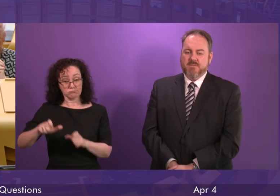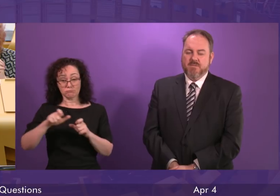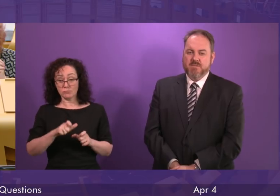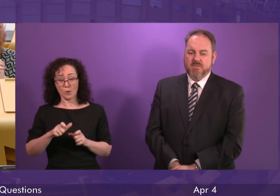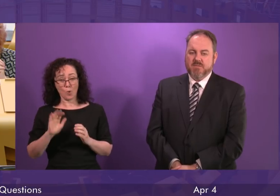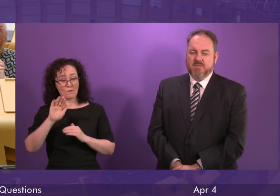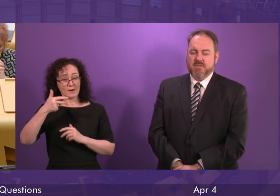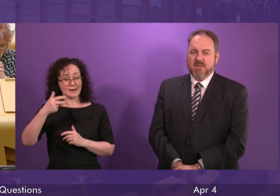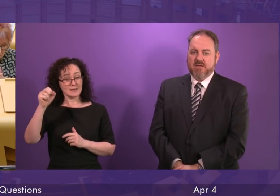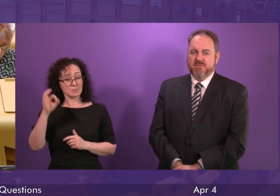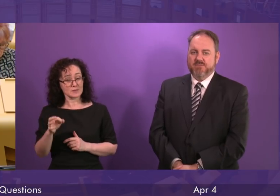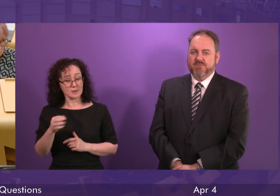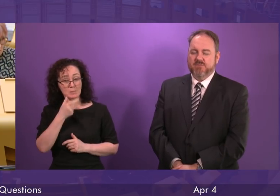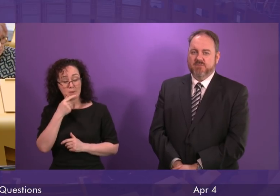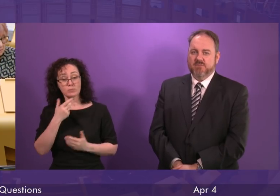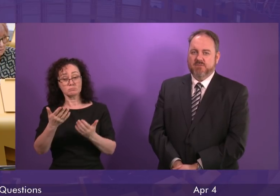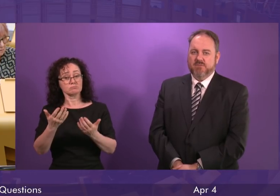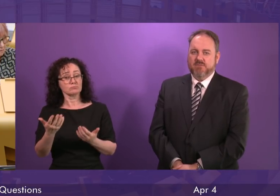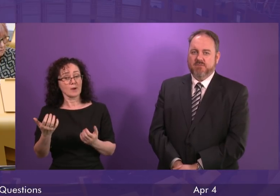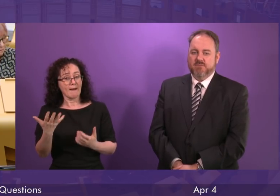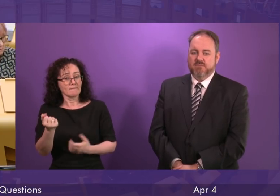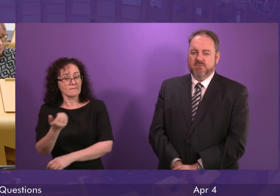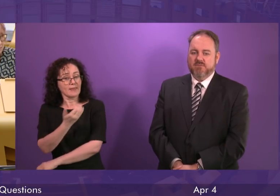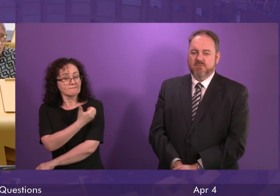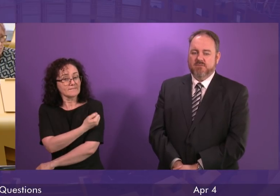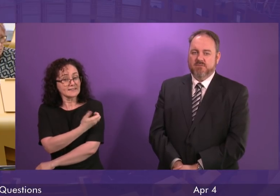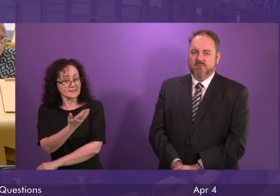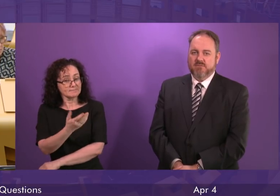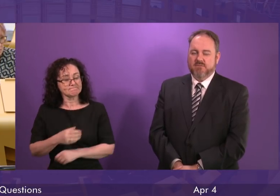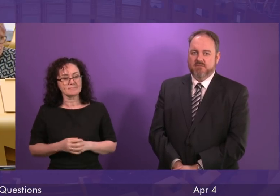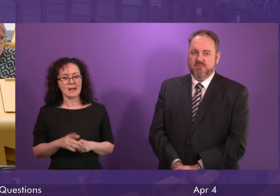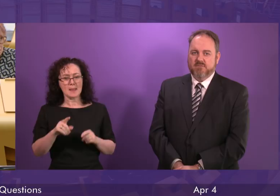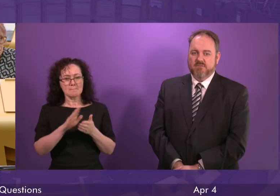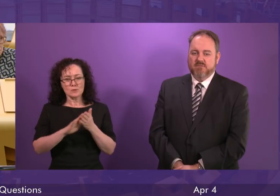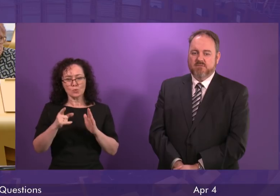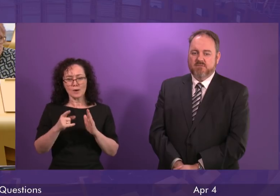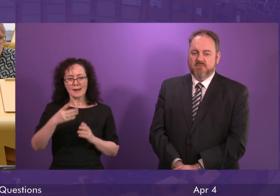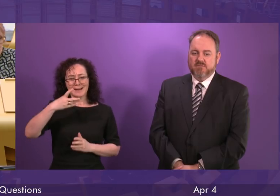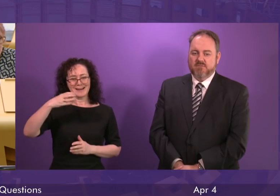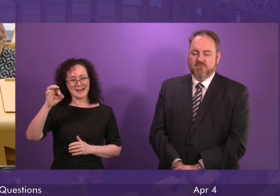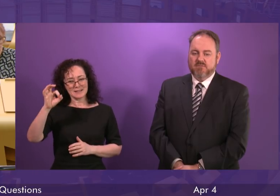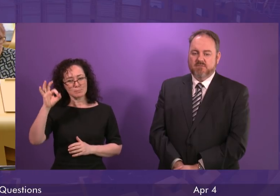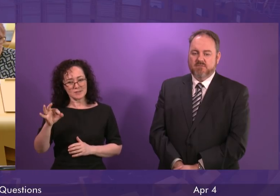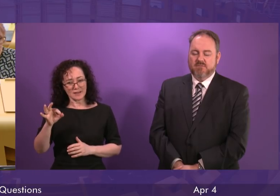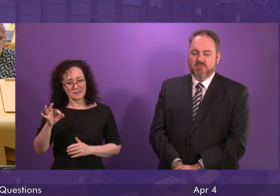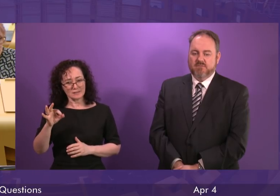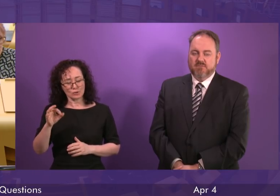80 per cent. As today’s report shows, that is leading to a 90 per cent reduction in cancer-causing